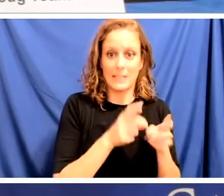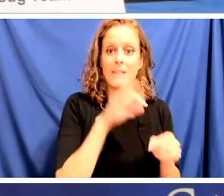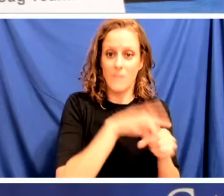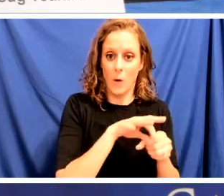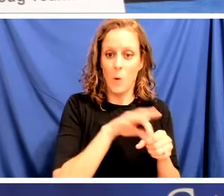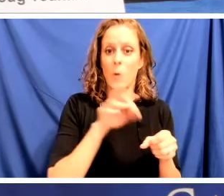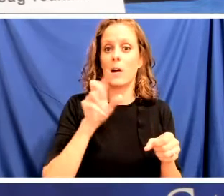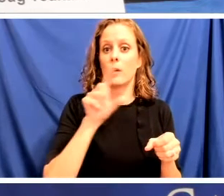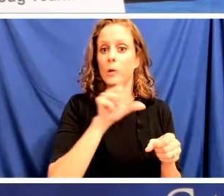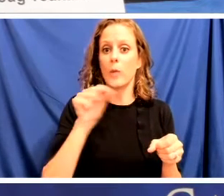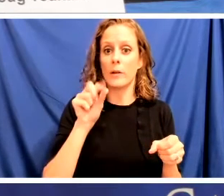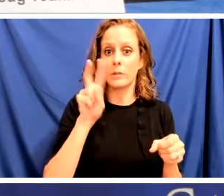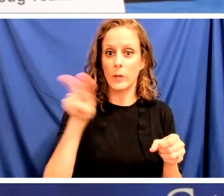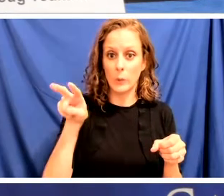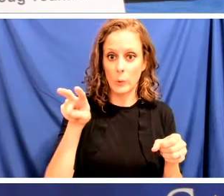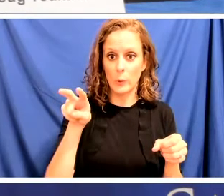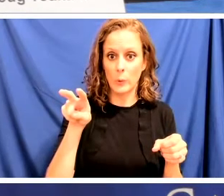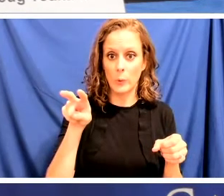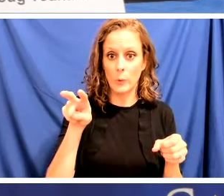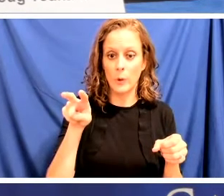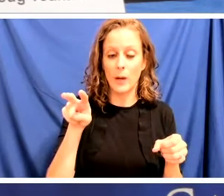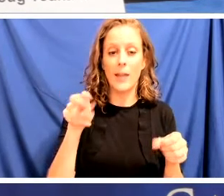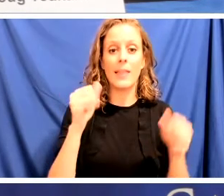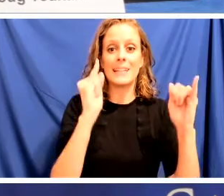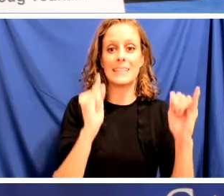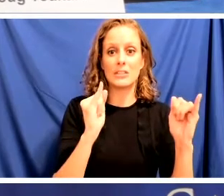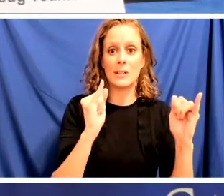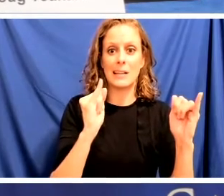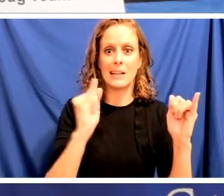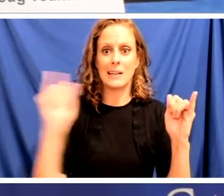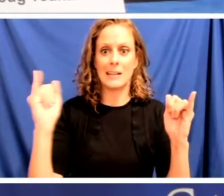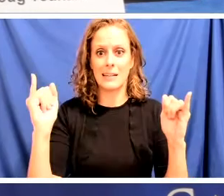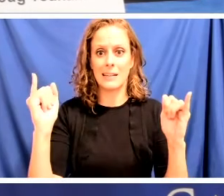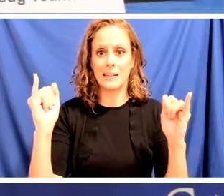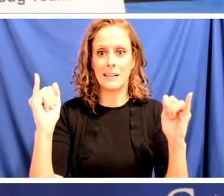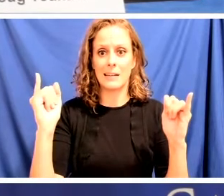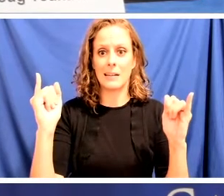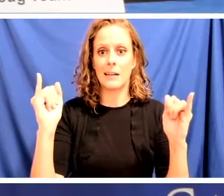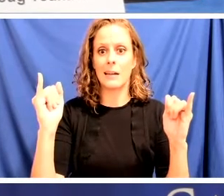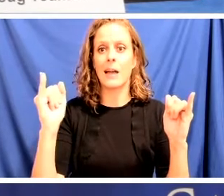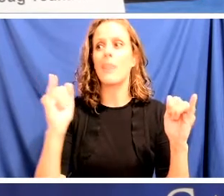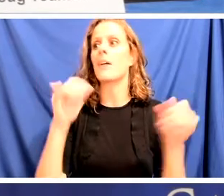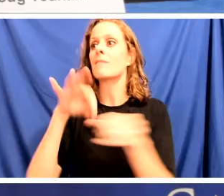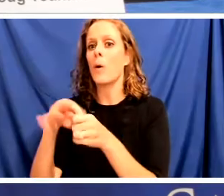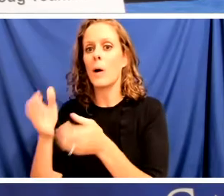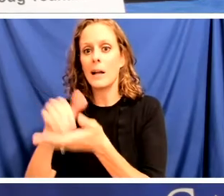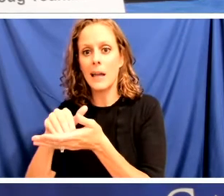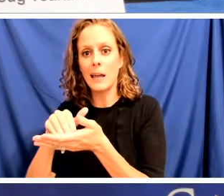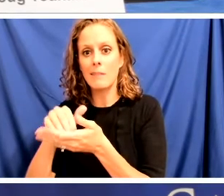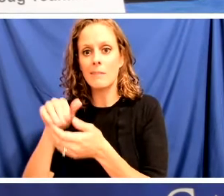And is expecting to go to the polls and elect a new Supervisor to a district this in 2024 that would some.